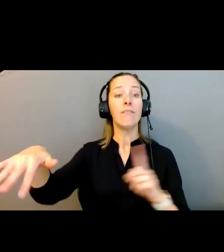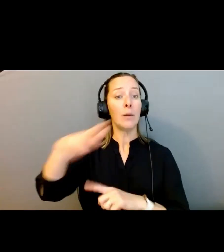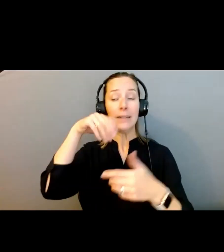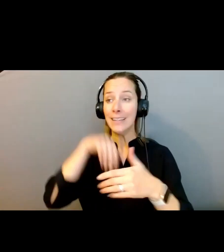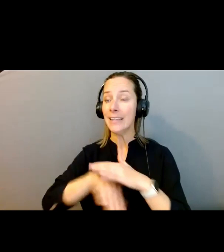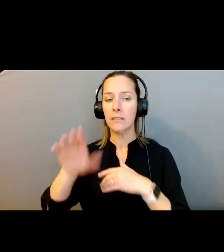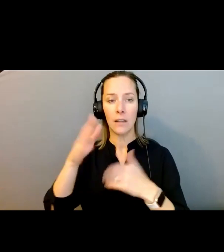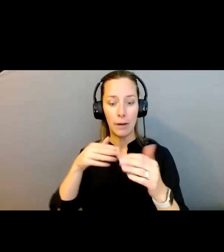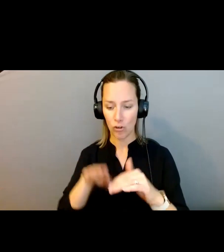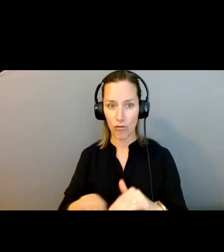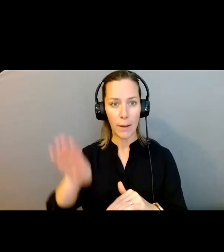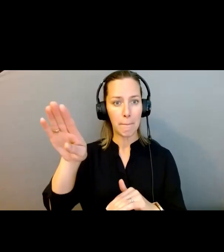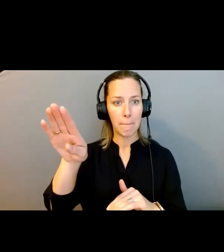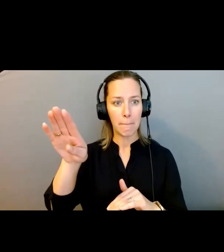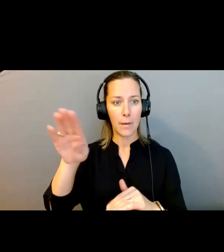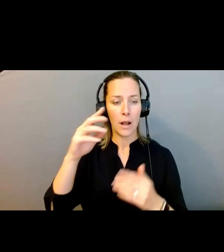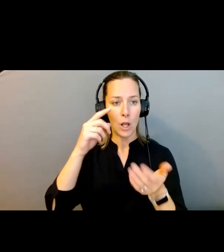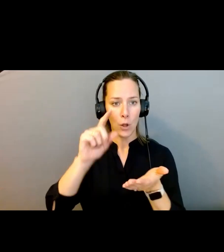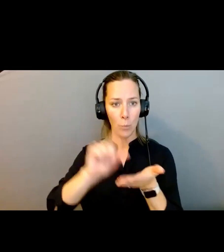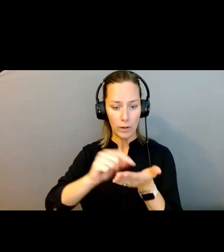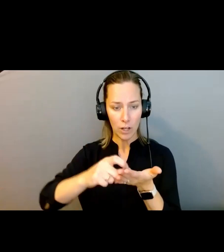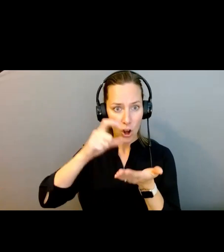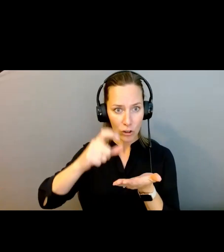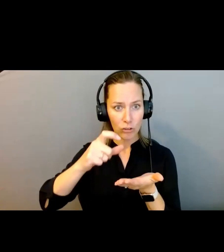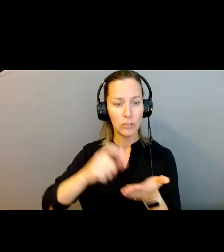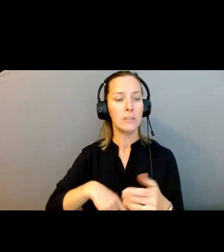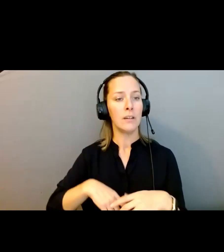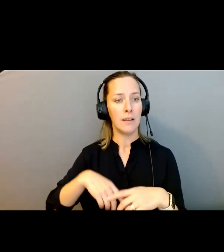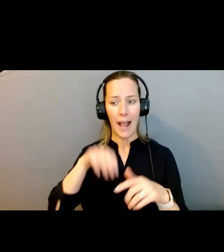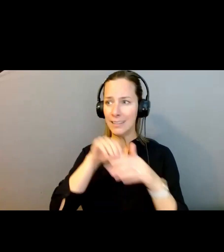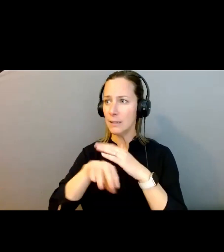ramp there, whether there's large print, whether there's an accessible environment, it should just